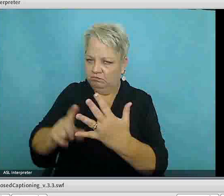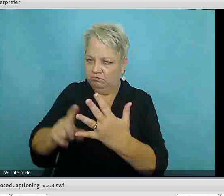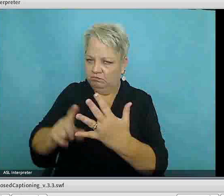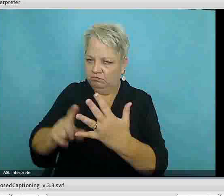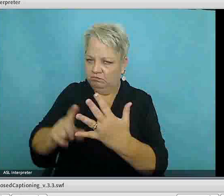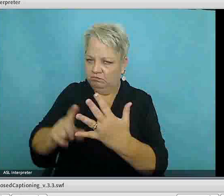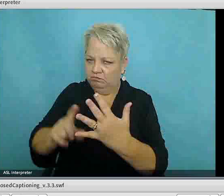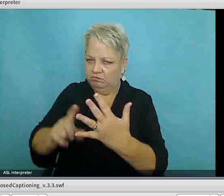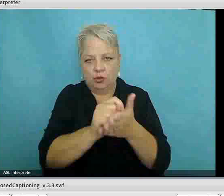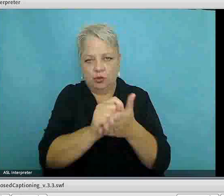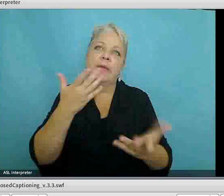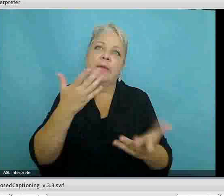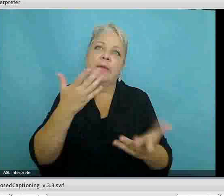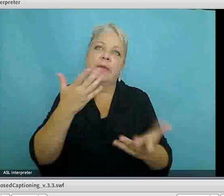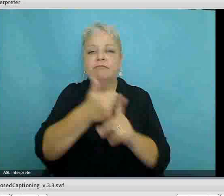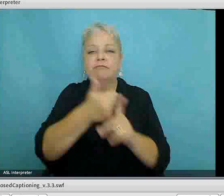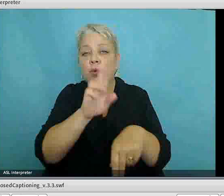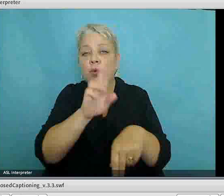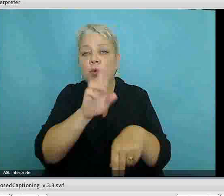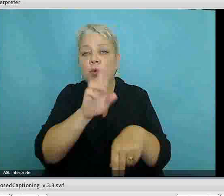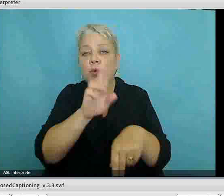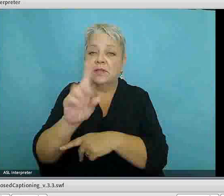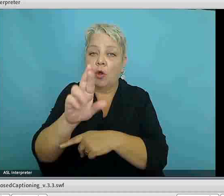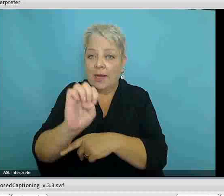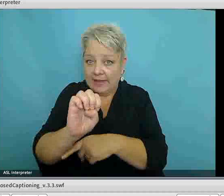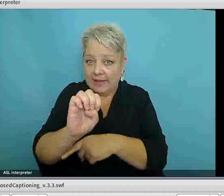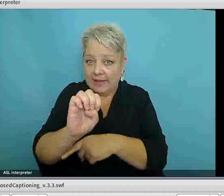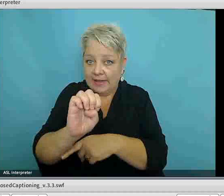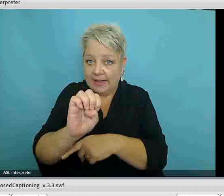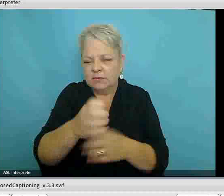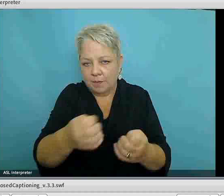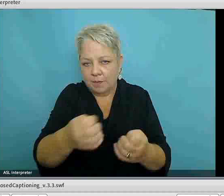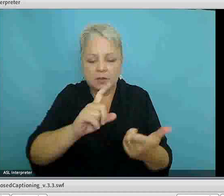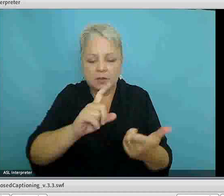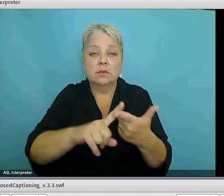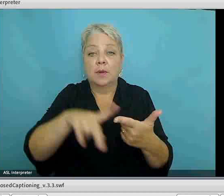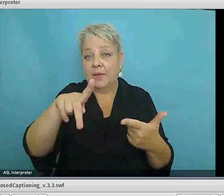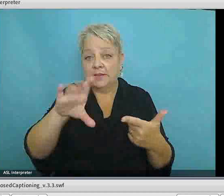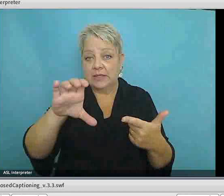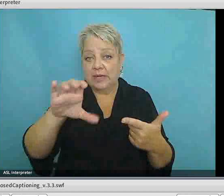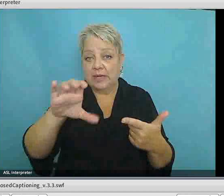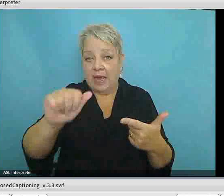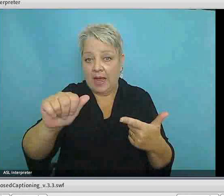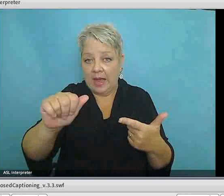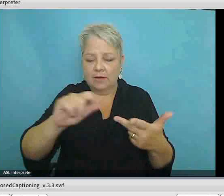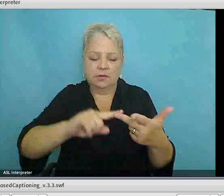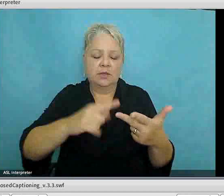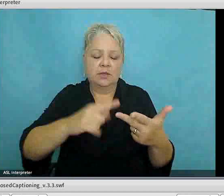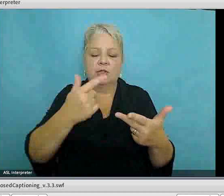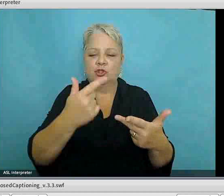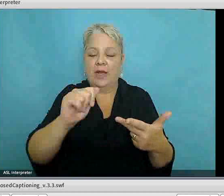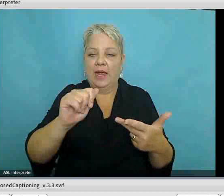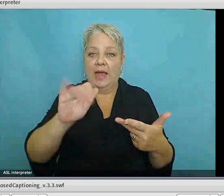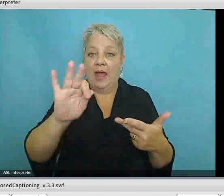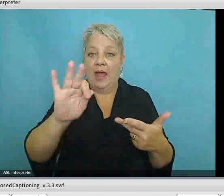medical equipment, personal care attendants, GAFC, home health, if they are using those